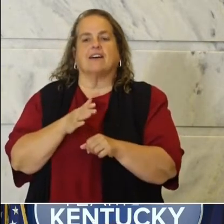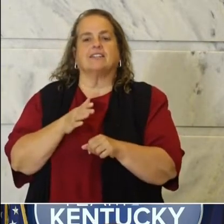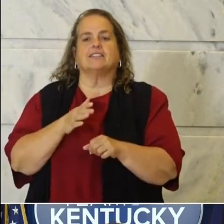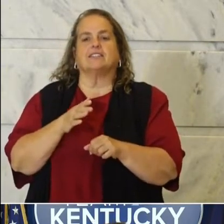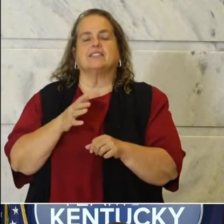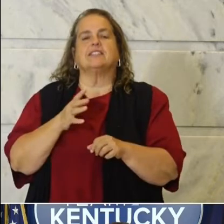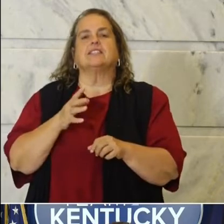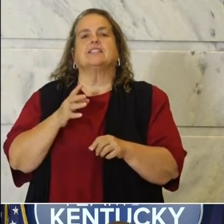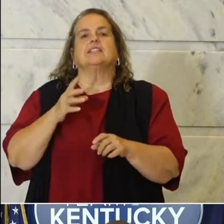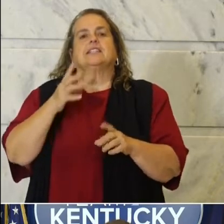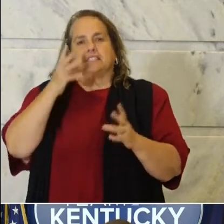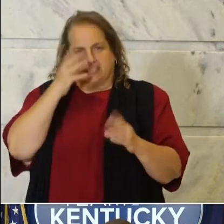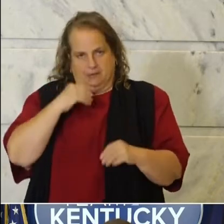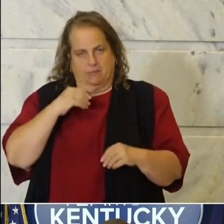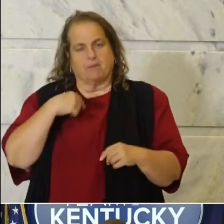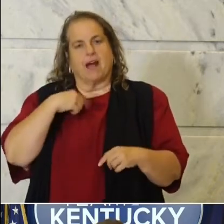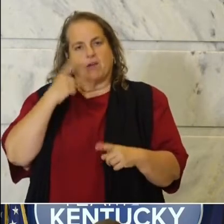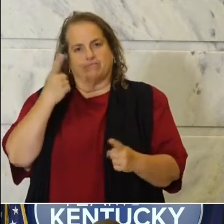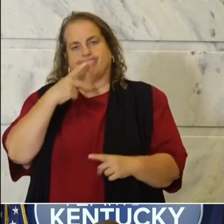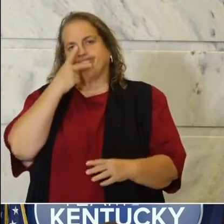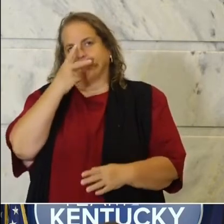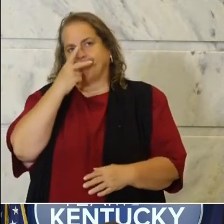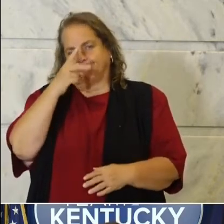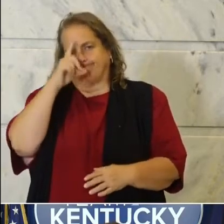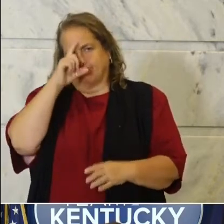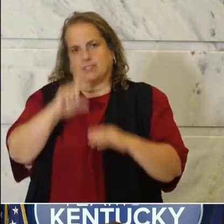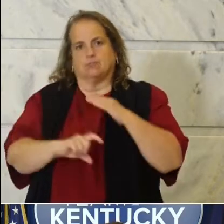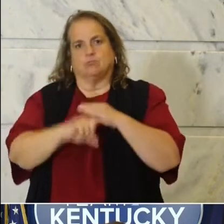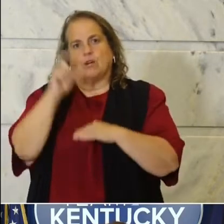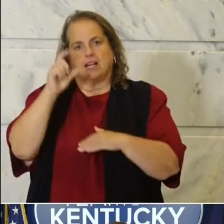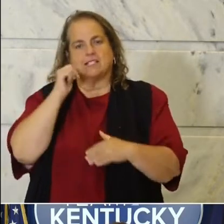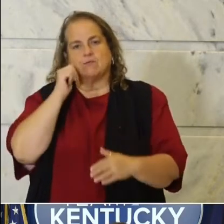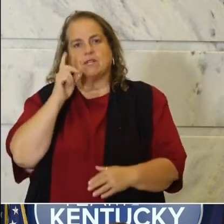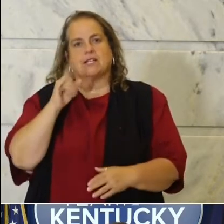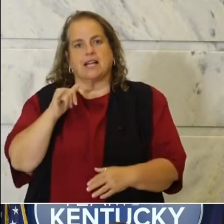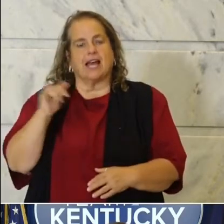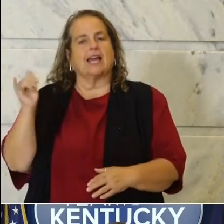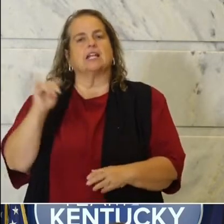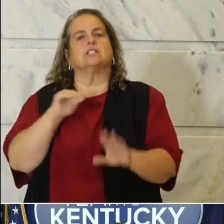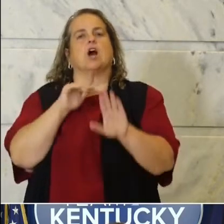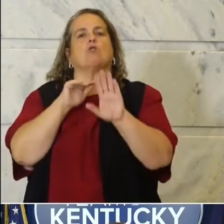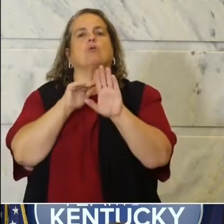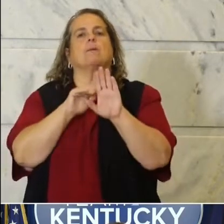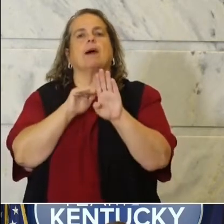this is our capital lit up green and compassion. It is a reminder of our